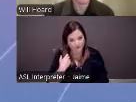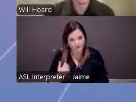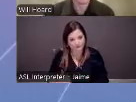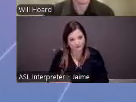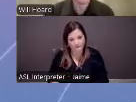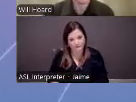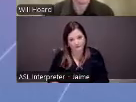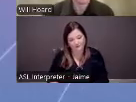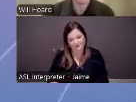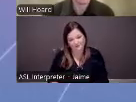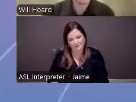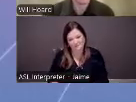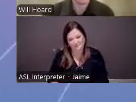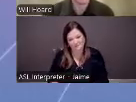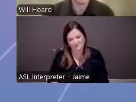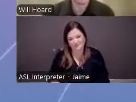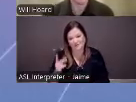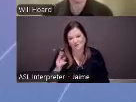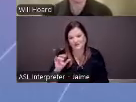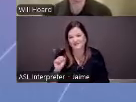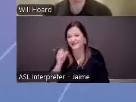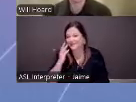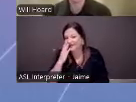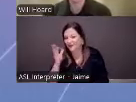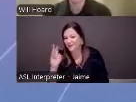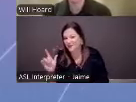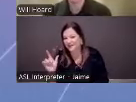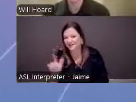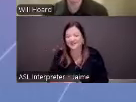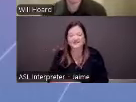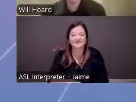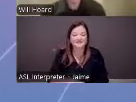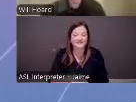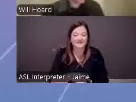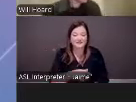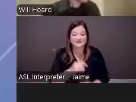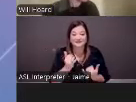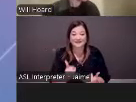Awesome. Thanks, Will. And that brings us to the question-and-answer part of the session.